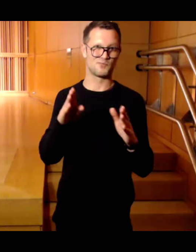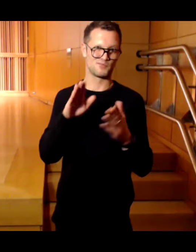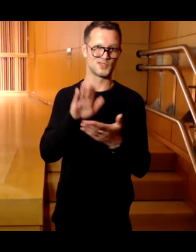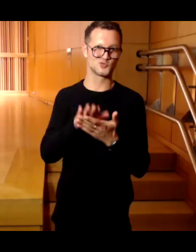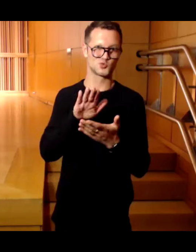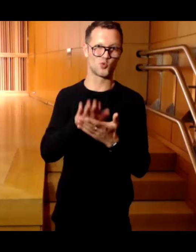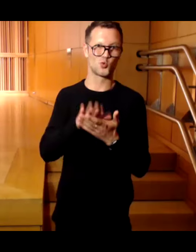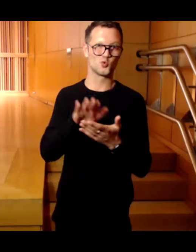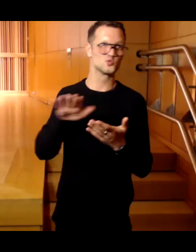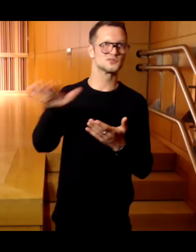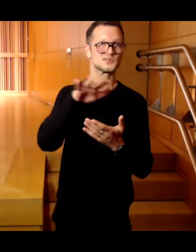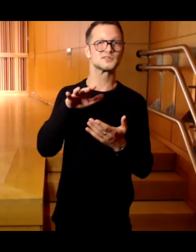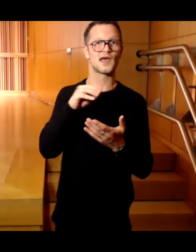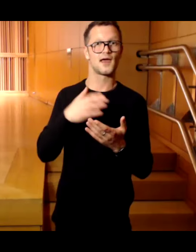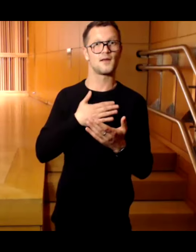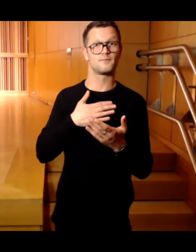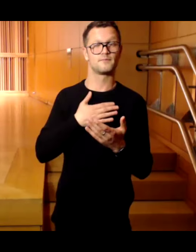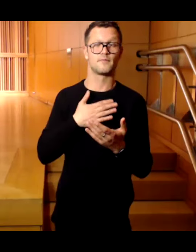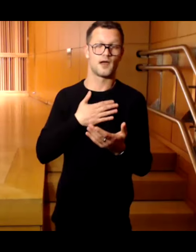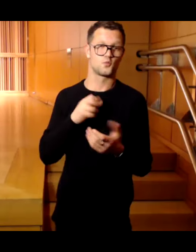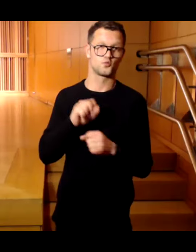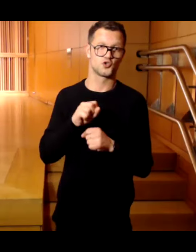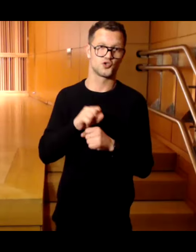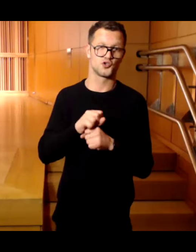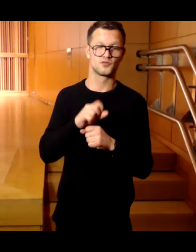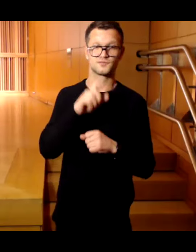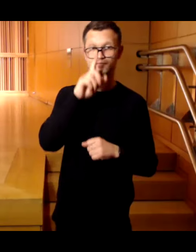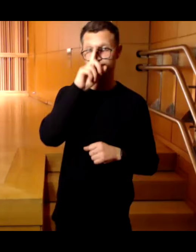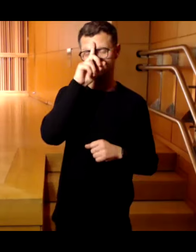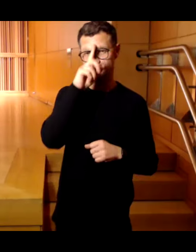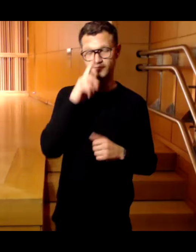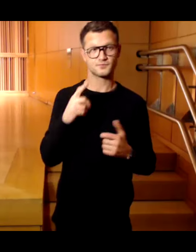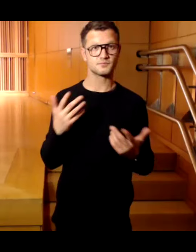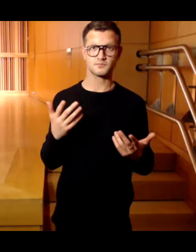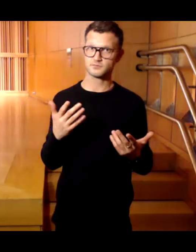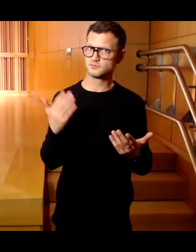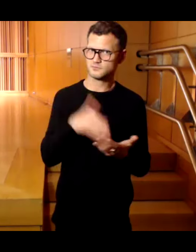And my own work. I don't mean to suggest that it was also easy and simple.